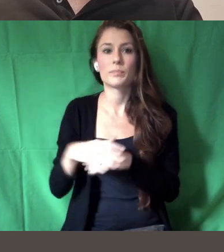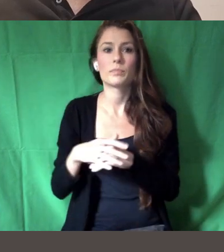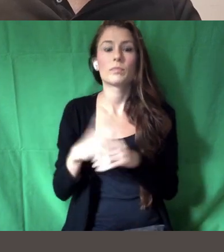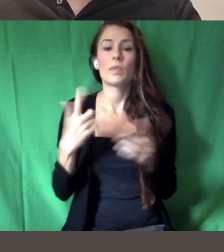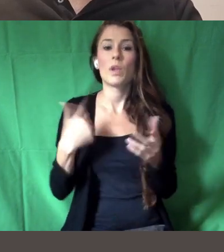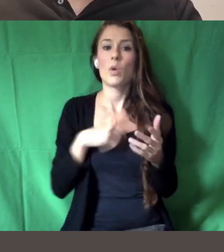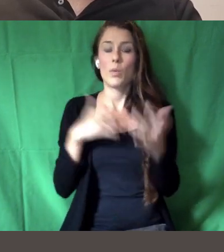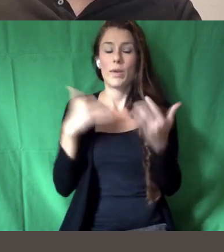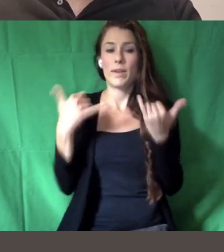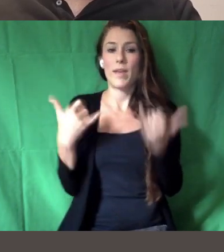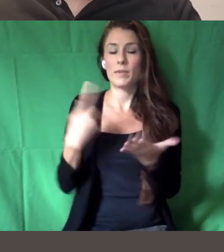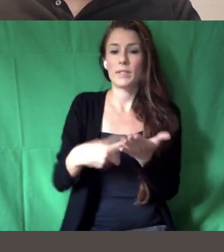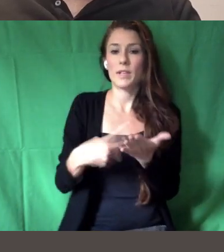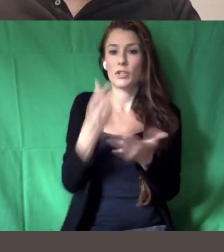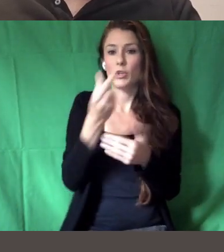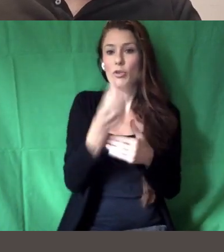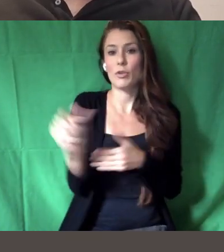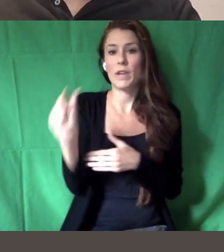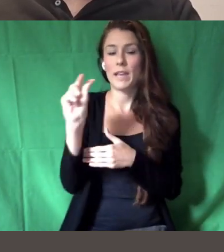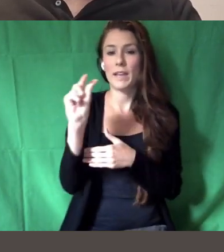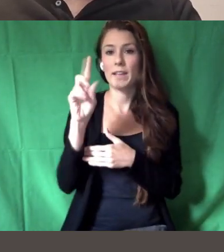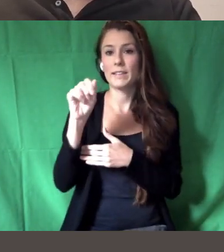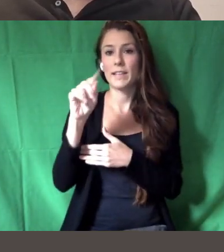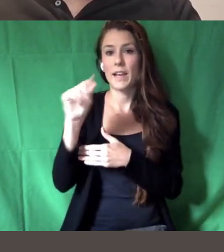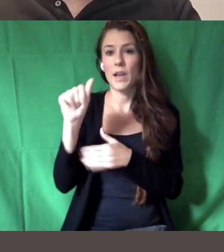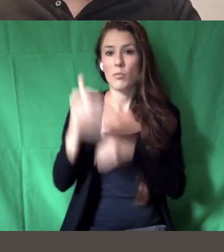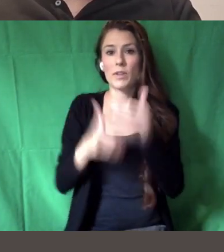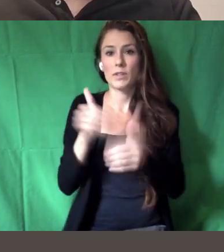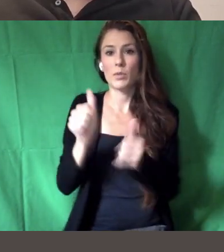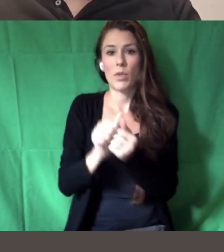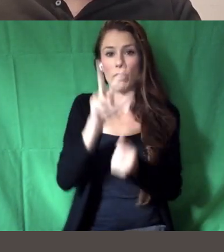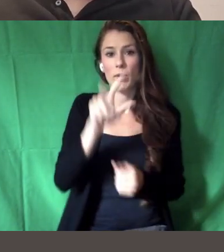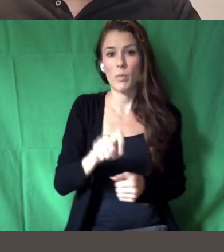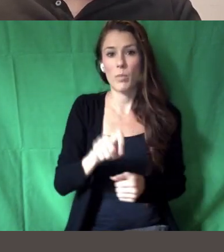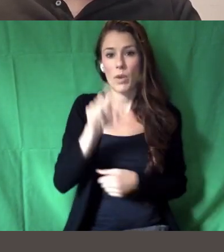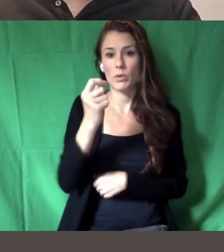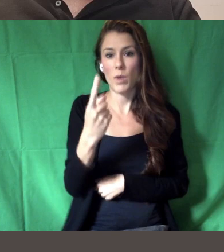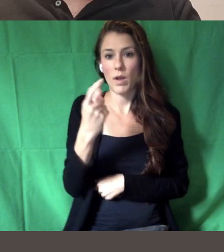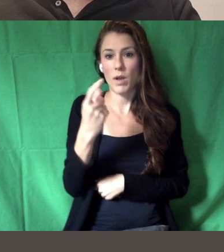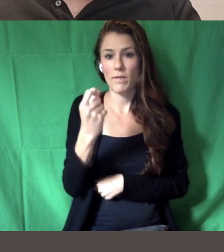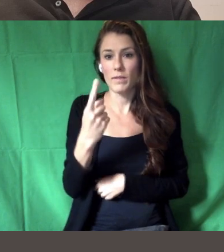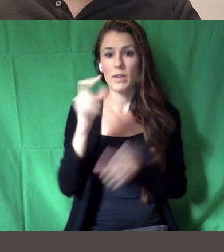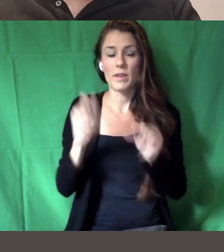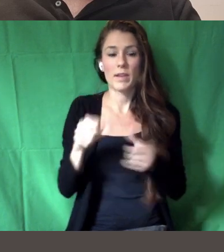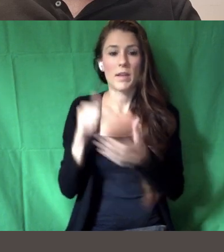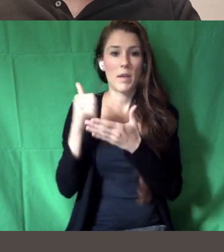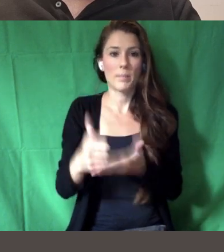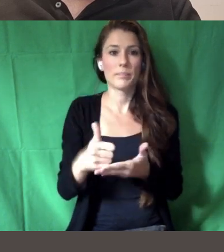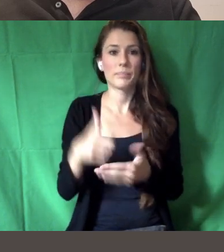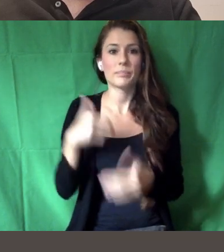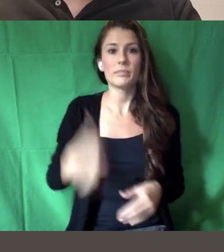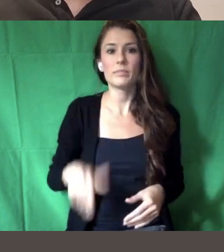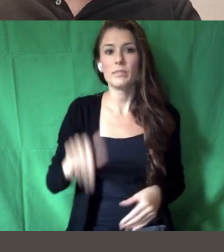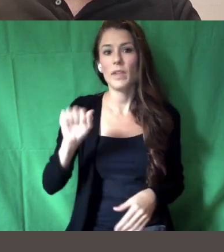green data processing with Python 3.12, Polars library, and ARM-based CPUs can help. I am